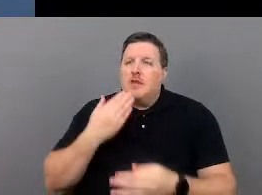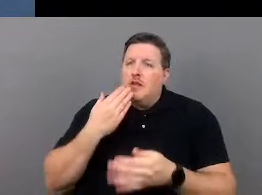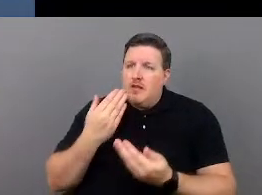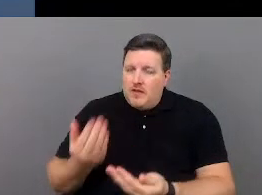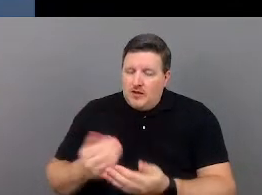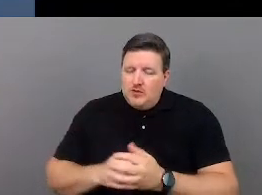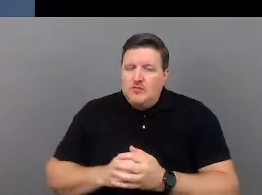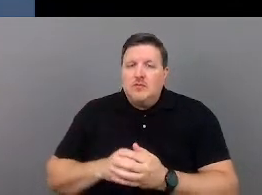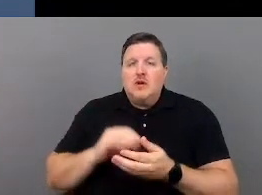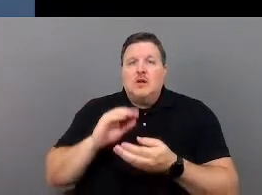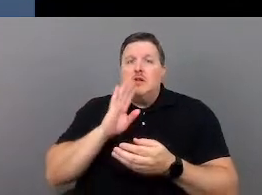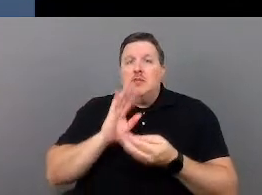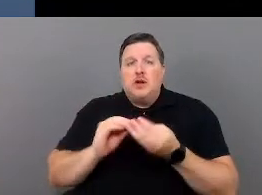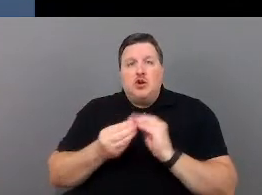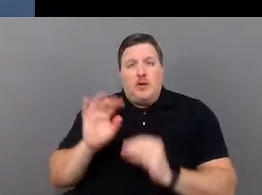SPEAKER 8, FARRAH CHEETAH.